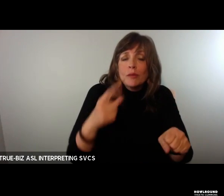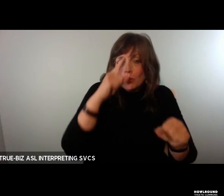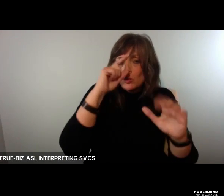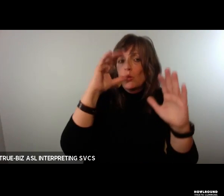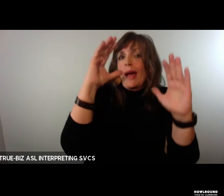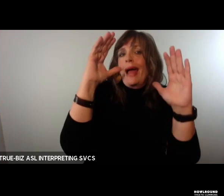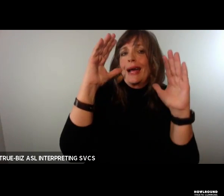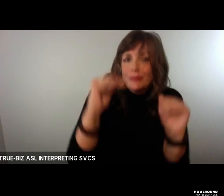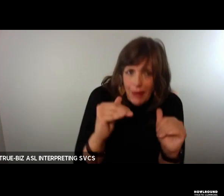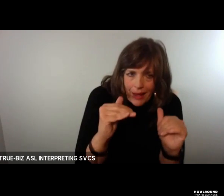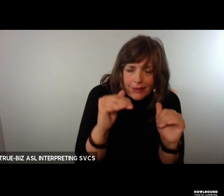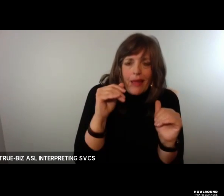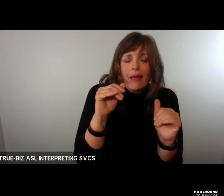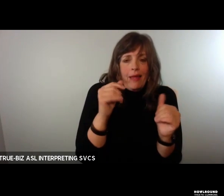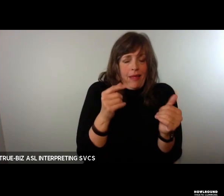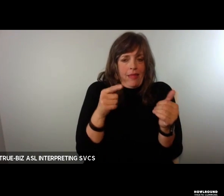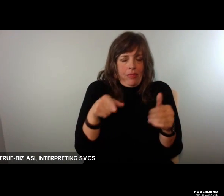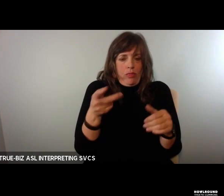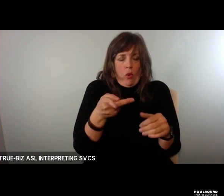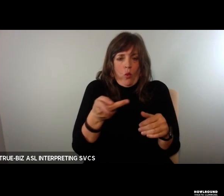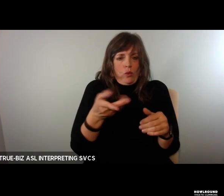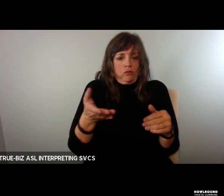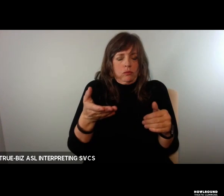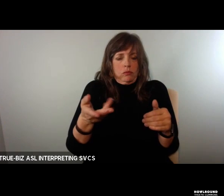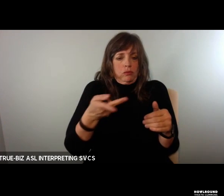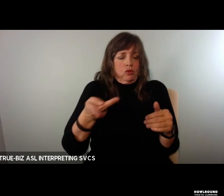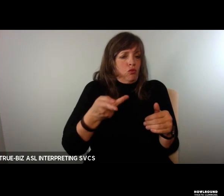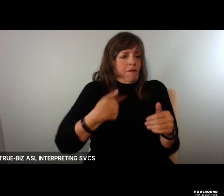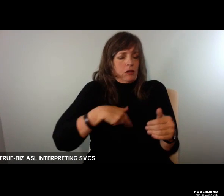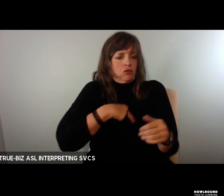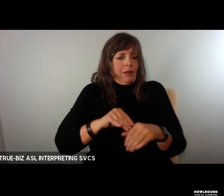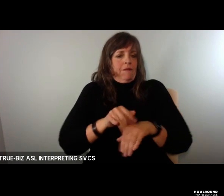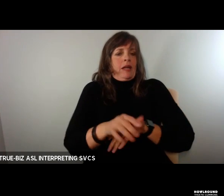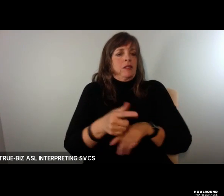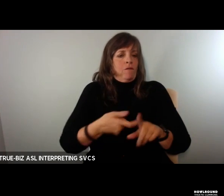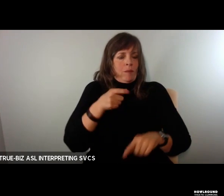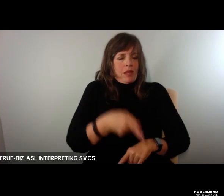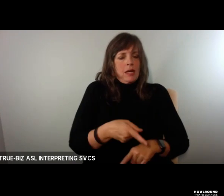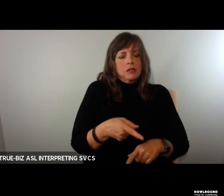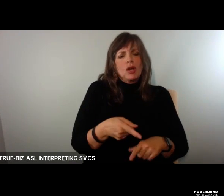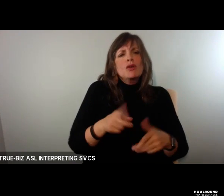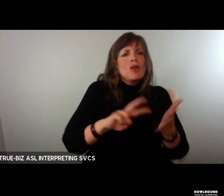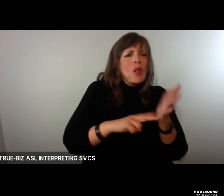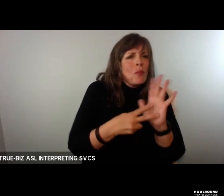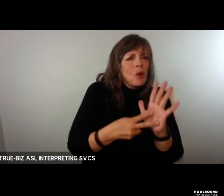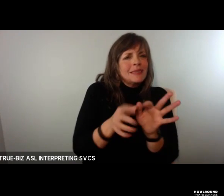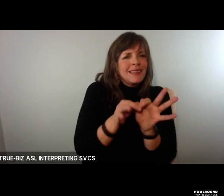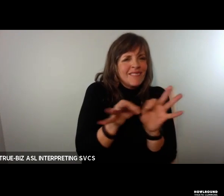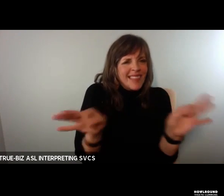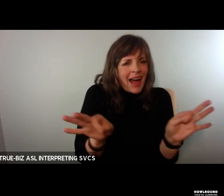is supposed to address, the intention is to protect both parties from any kind of obligation from arising.